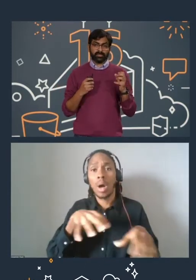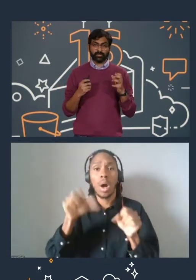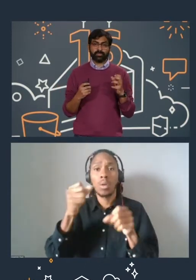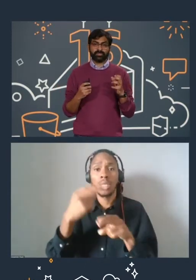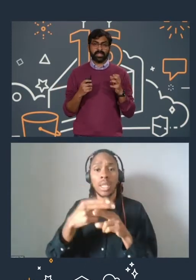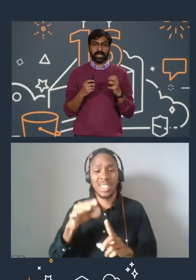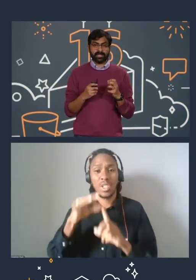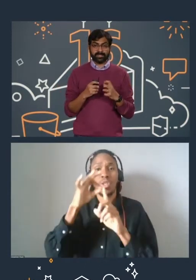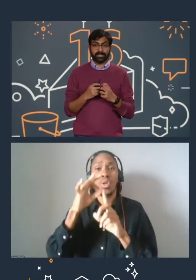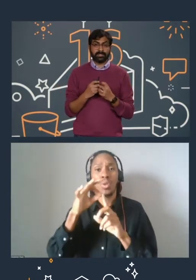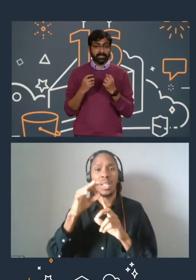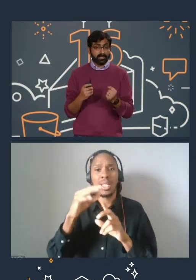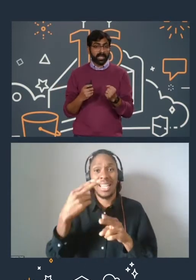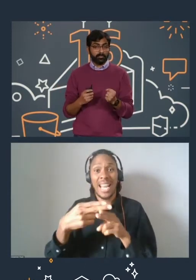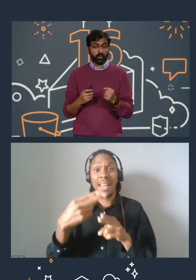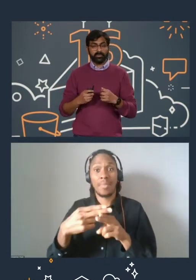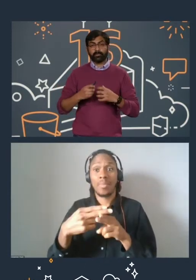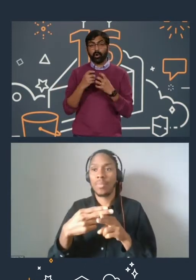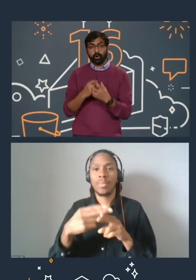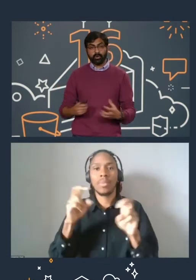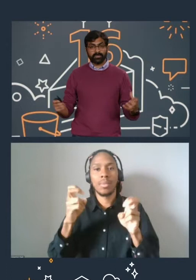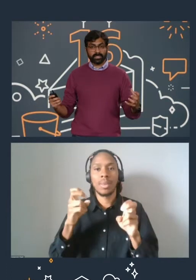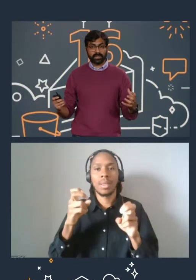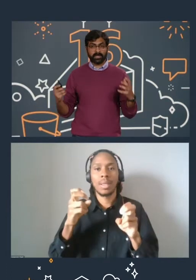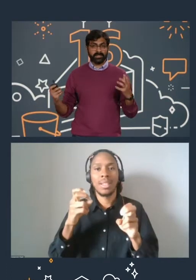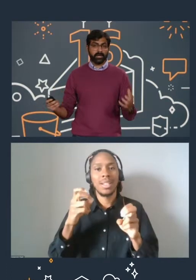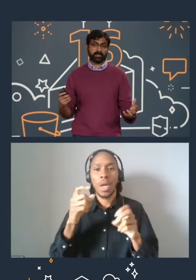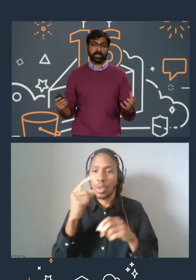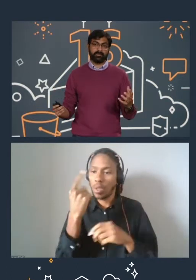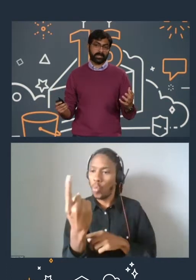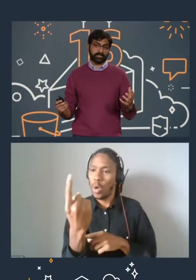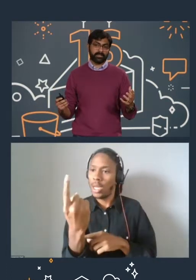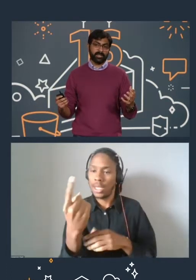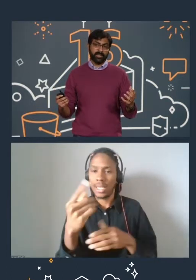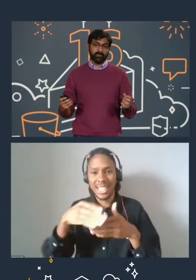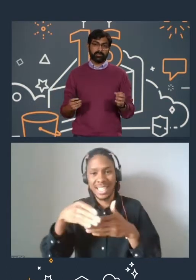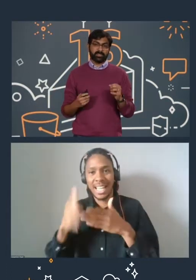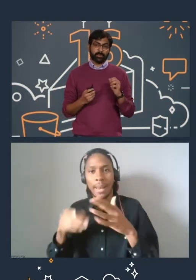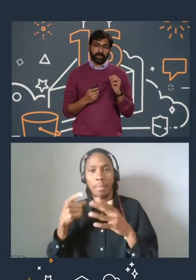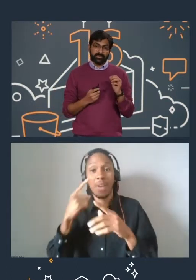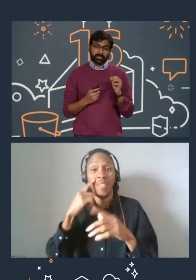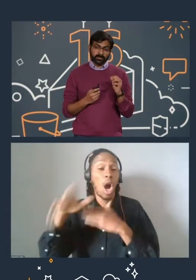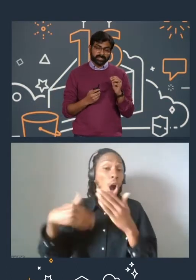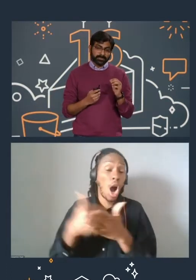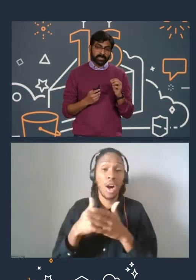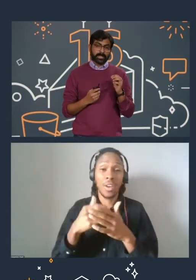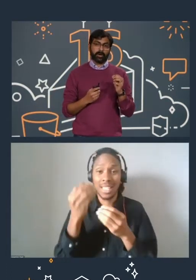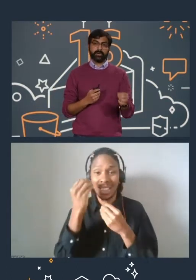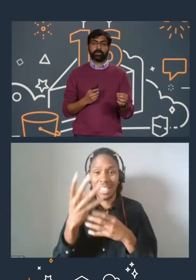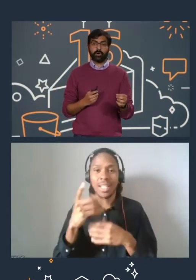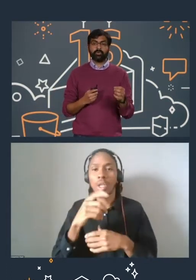serves as the single endpoint for all of the data in the underlying buckets, which means you don't have to specifically hard code